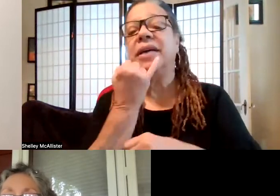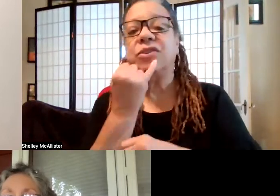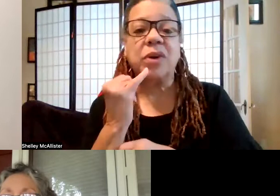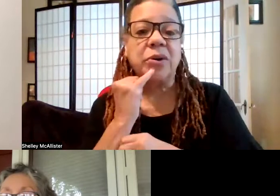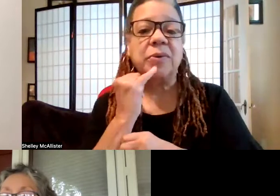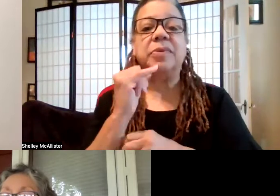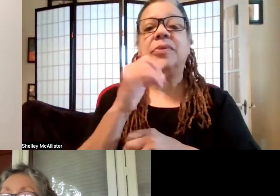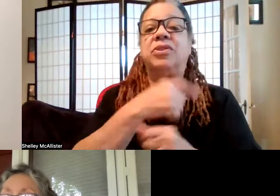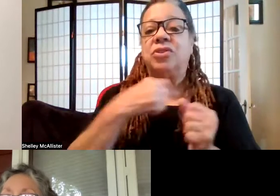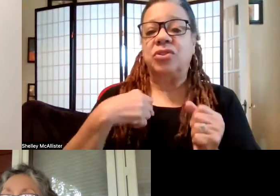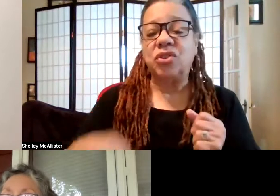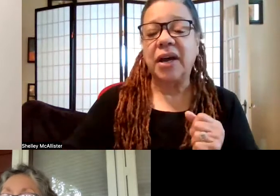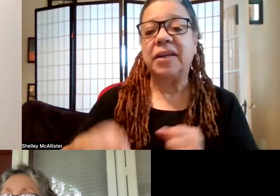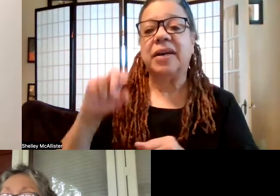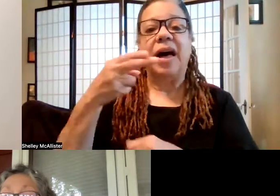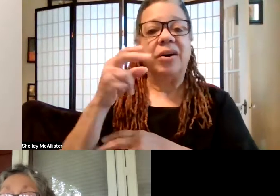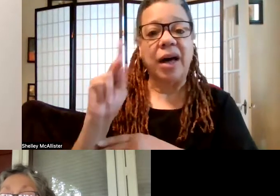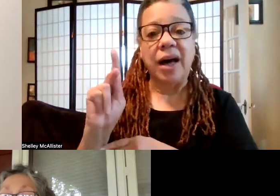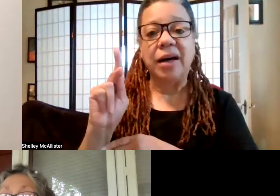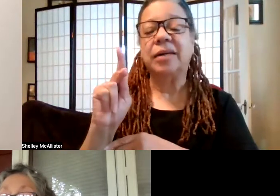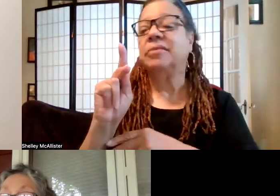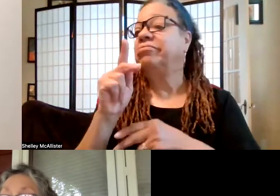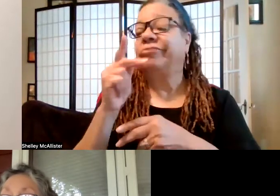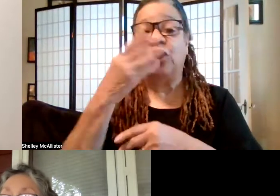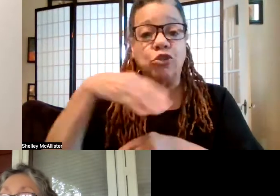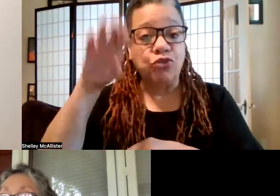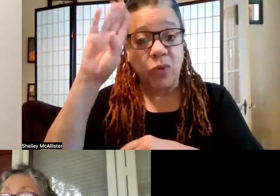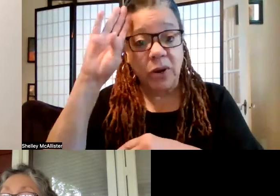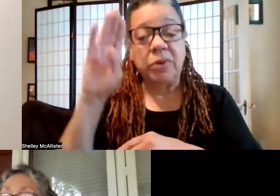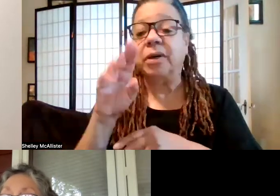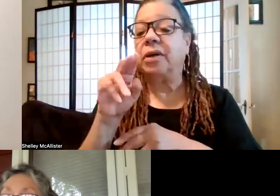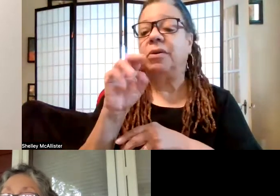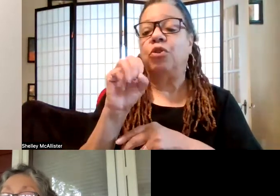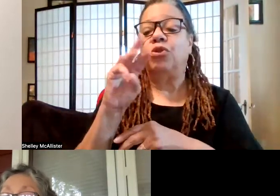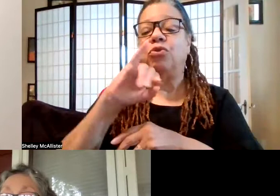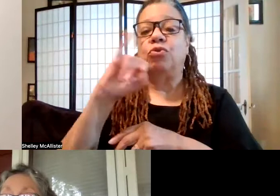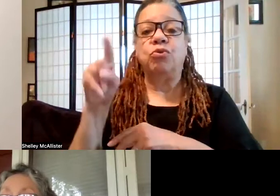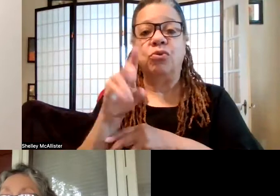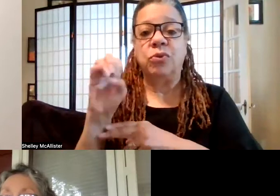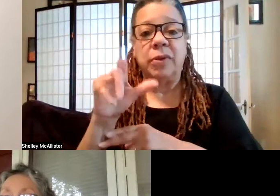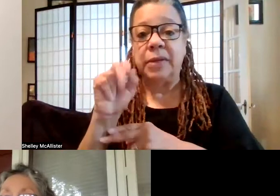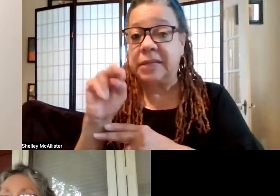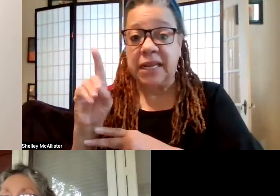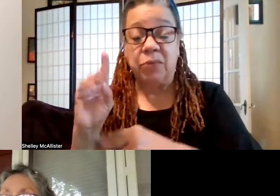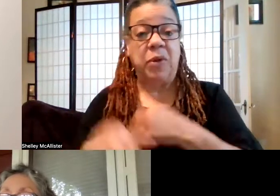Australia or New Zealand. Whether they were born in Dracut or any other community in our wonderful state of Massachusetts,